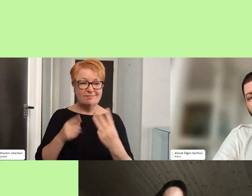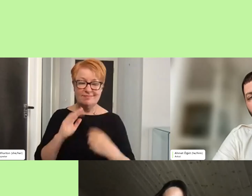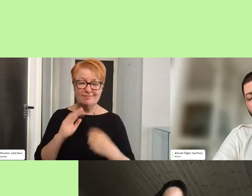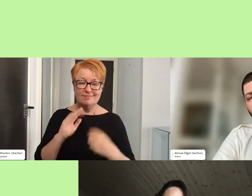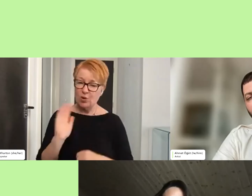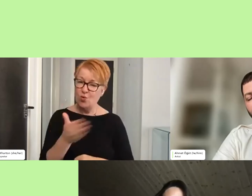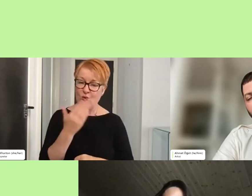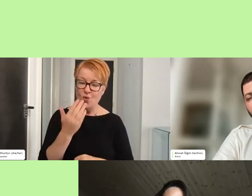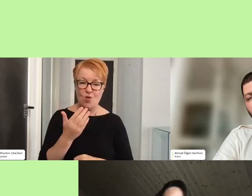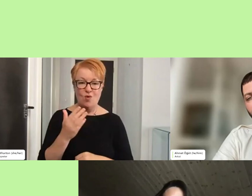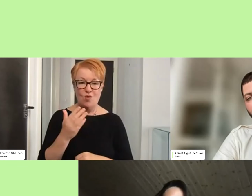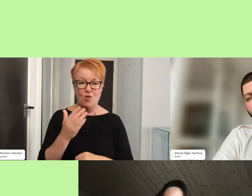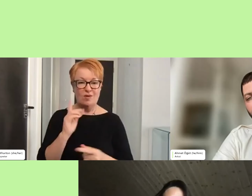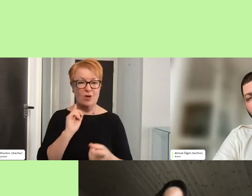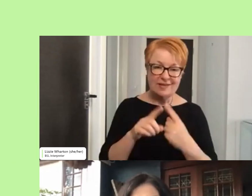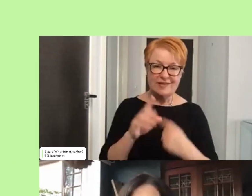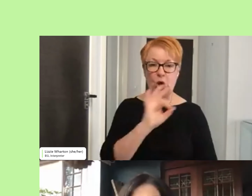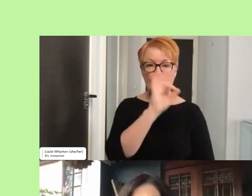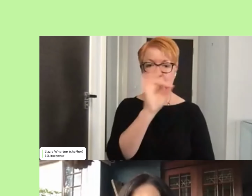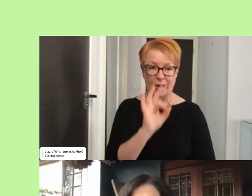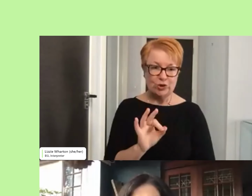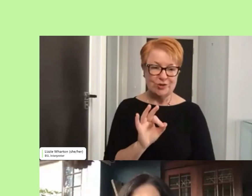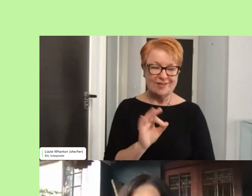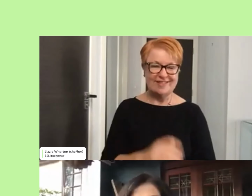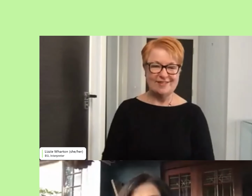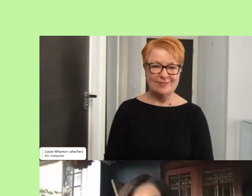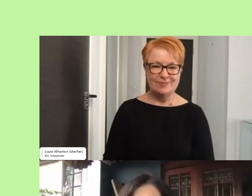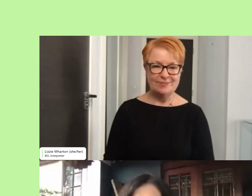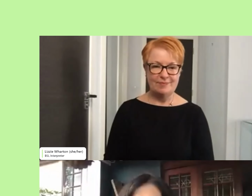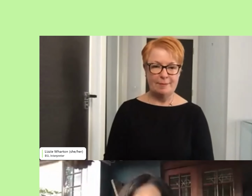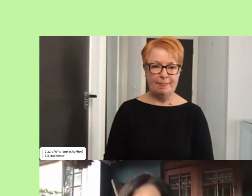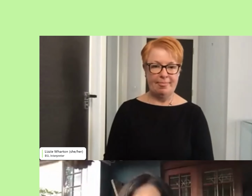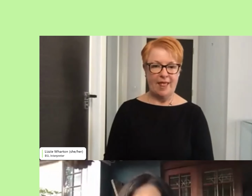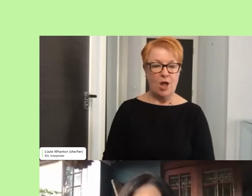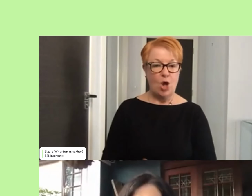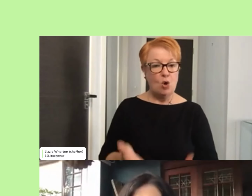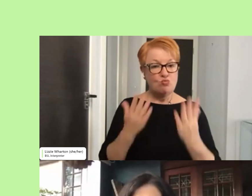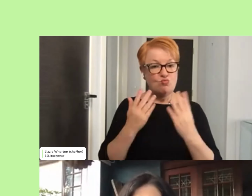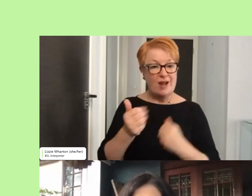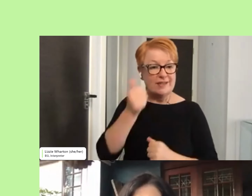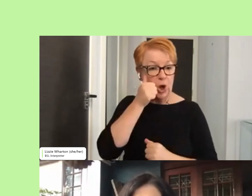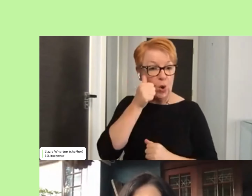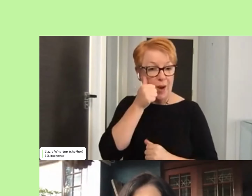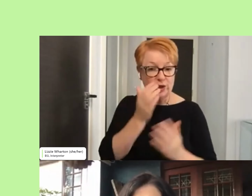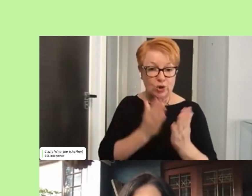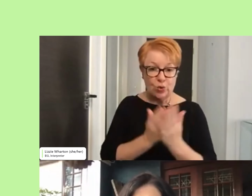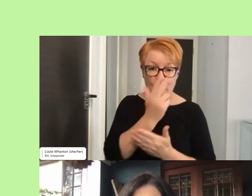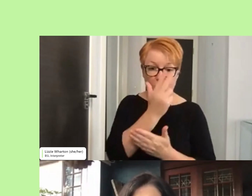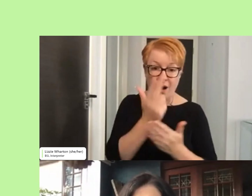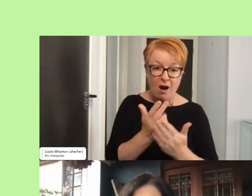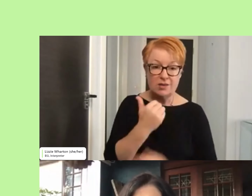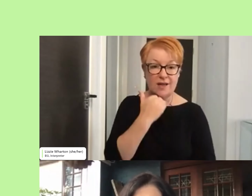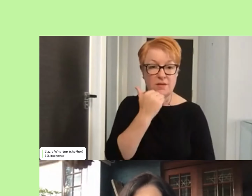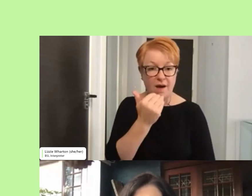and the questions that you raised: Is raising awareness through art enough? How do we activate that awareness?